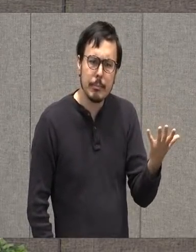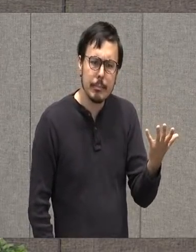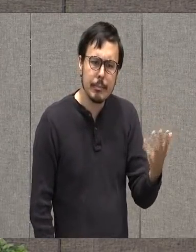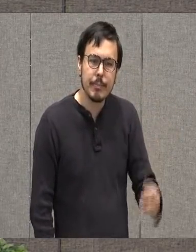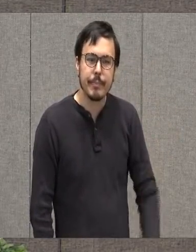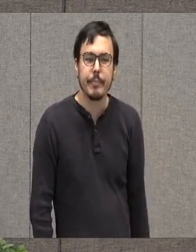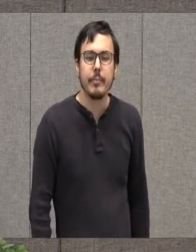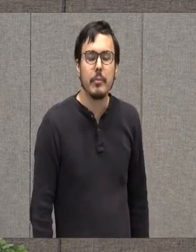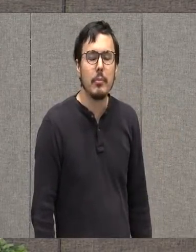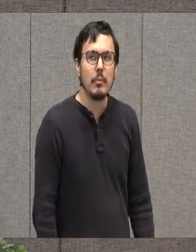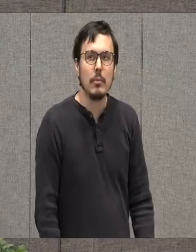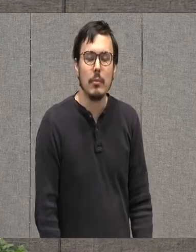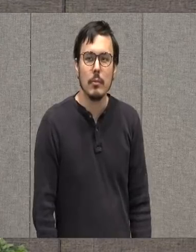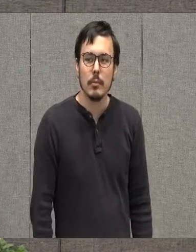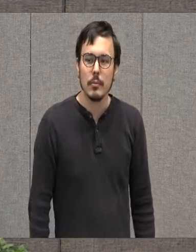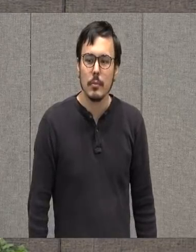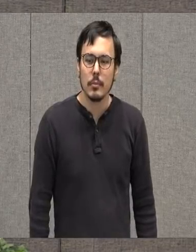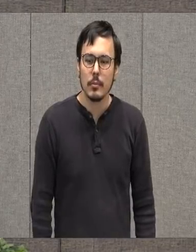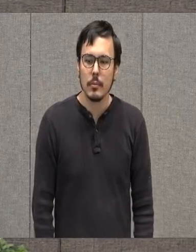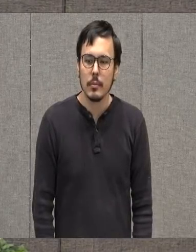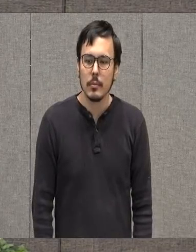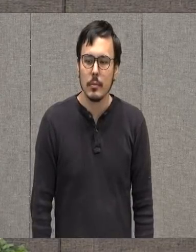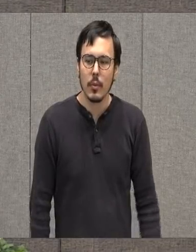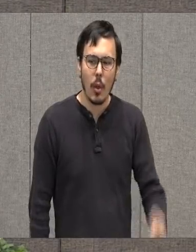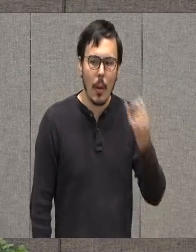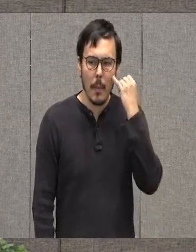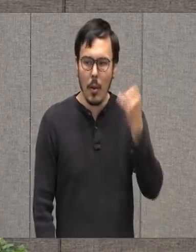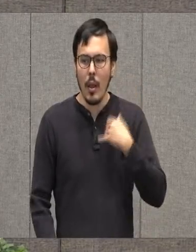What about if I start with the number eight?